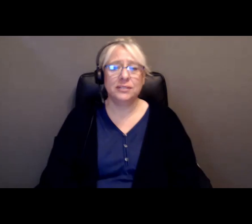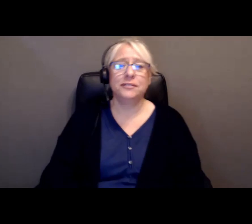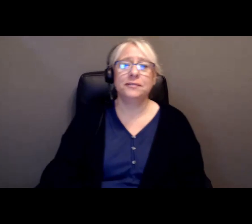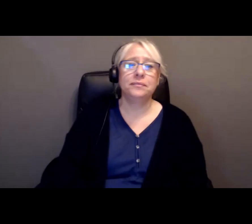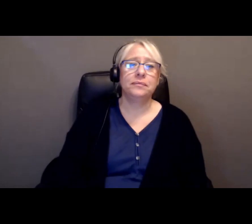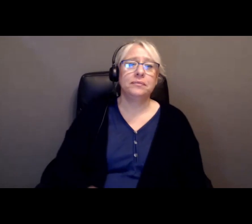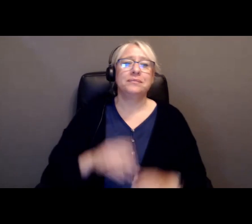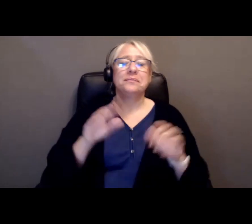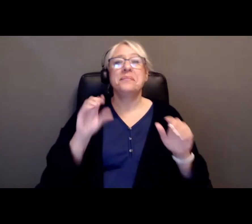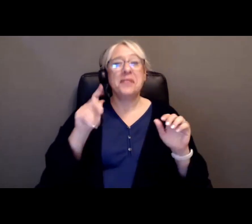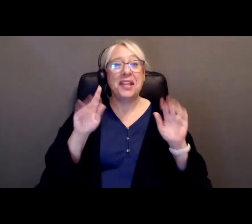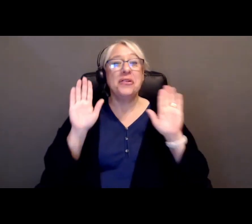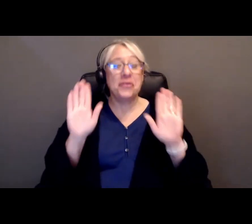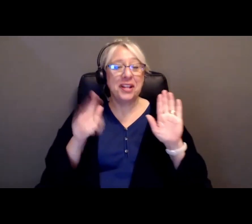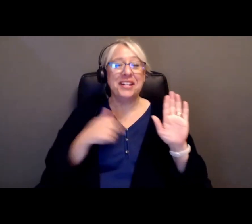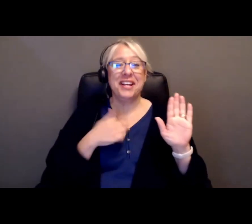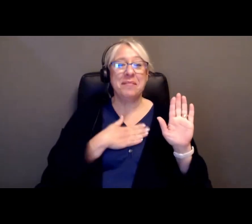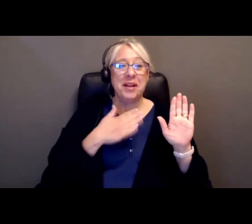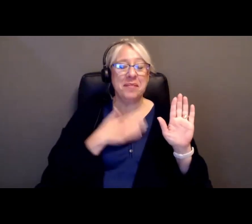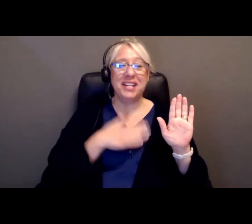Great. I'm very happy to leave that question there.